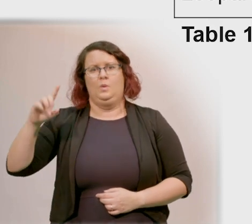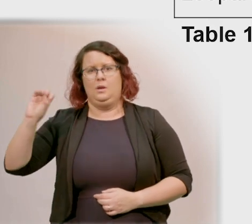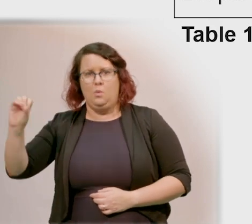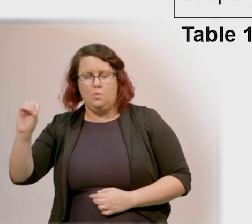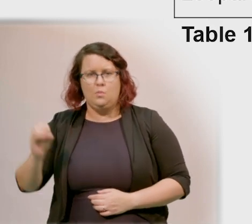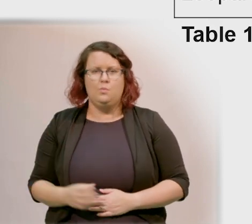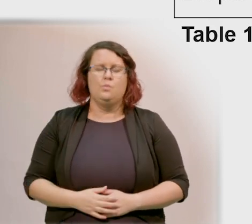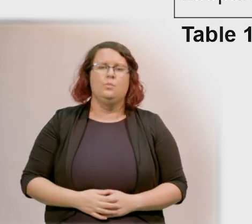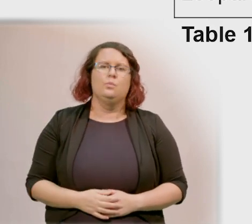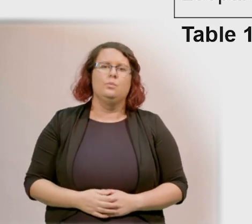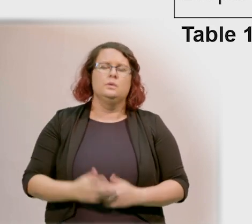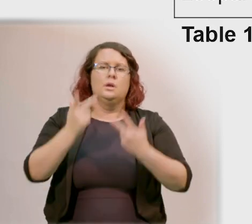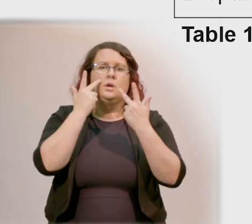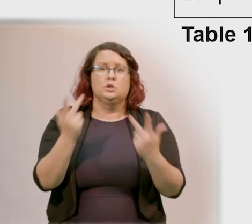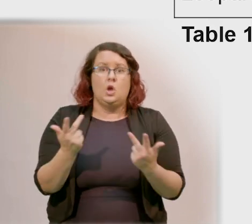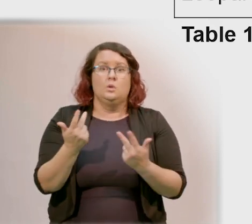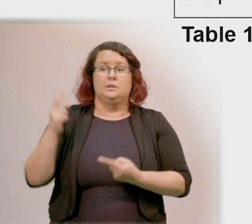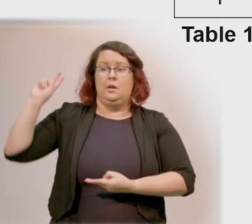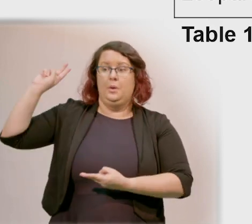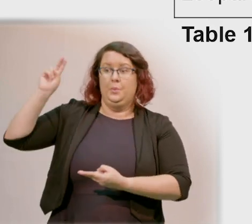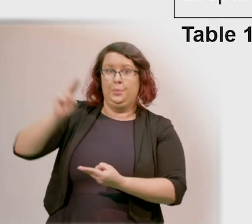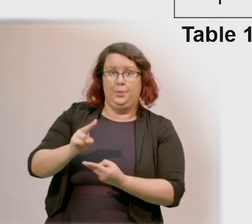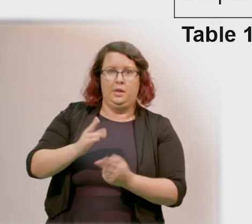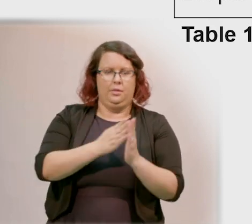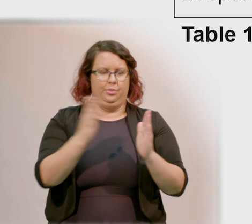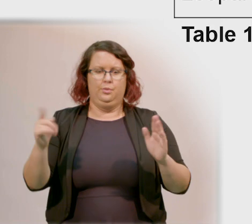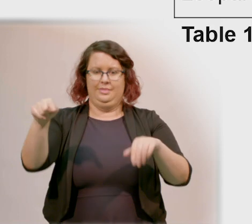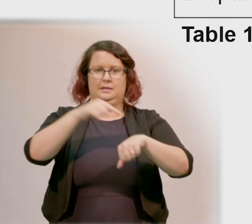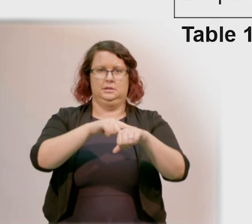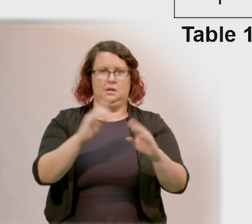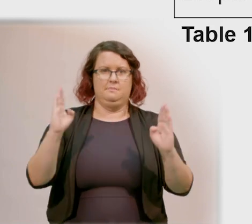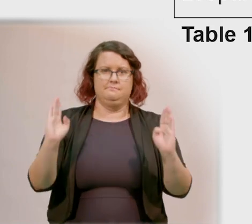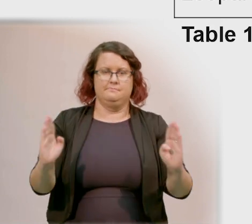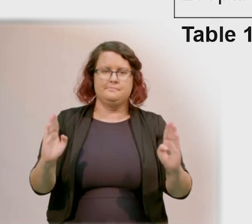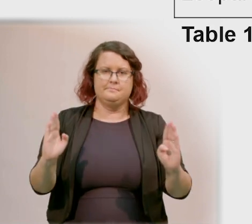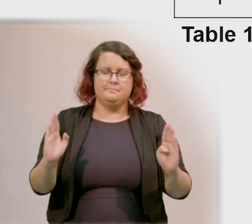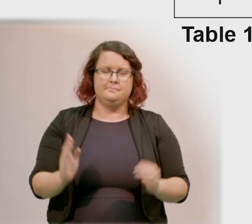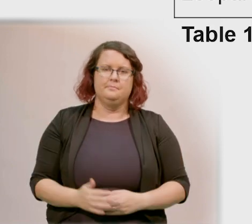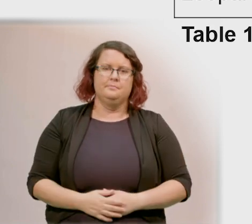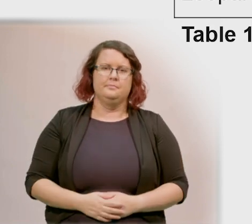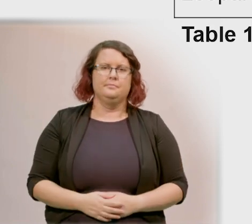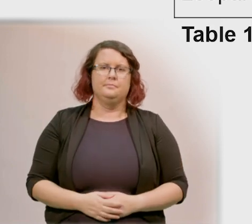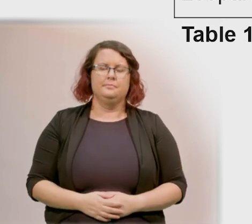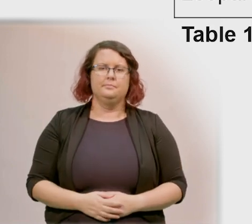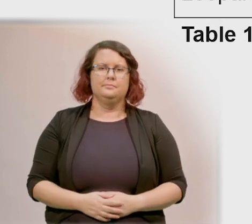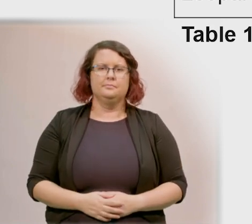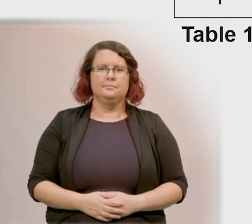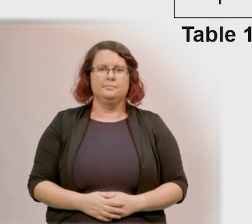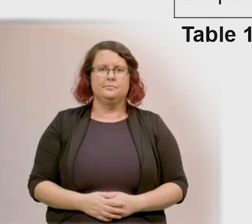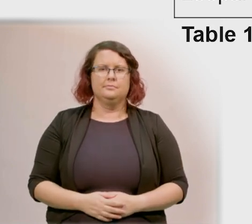This means the table shows how the numbers of sharks went down between 2003 and 2010.